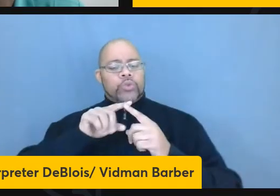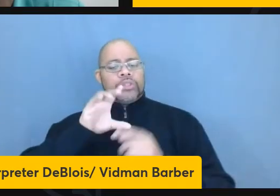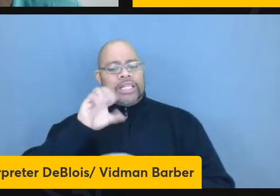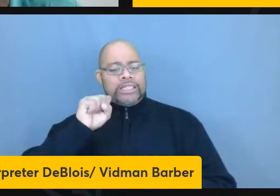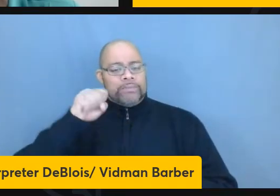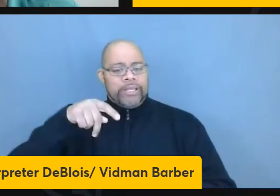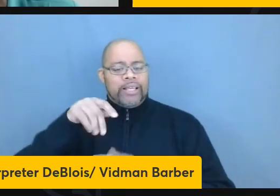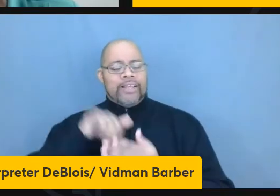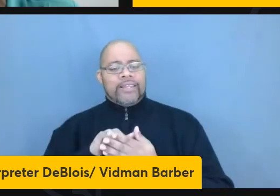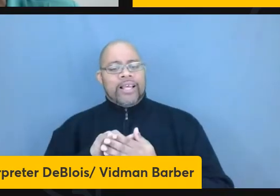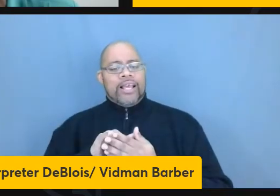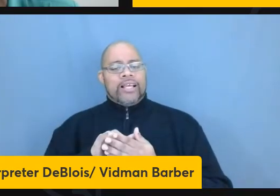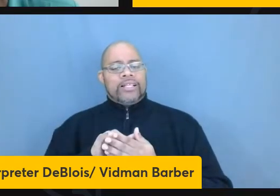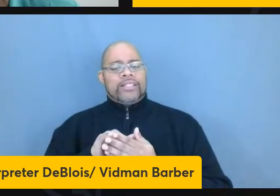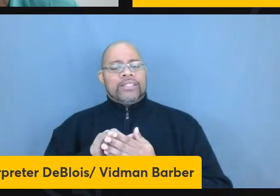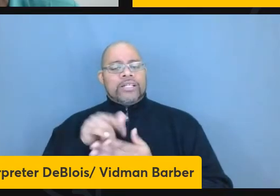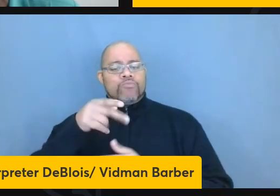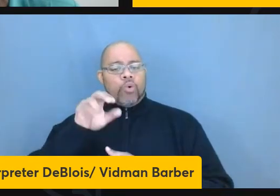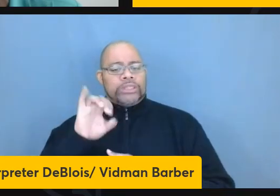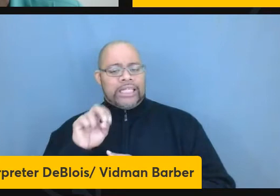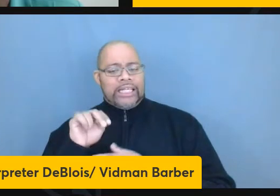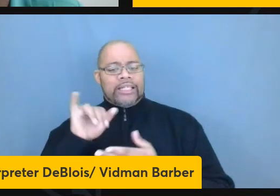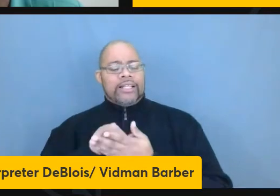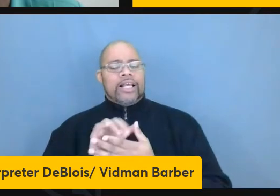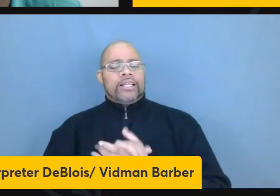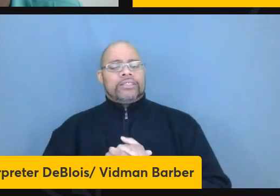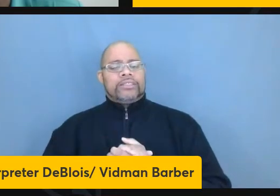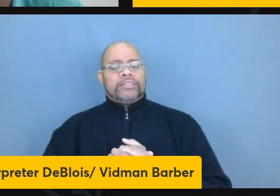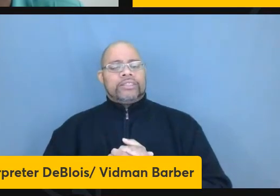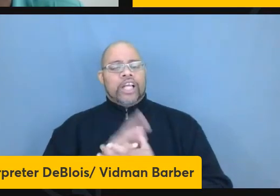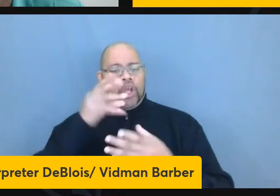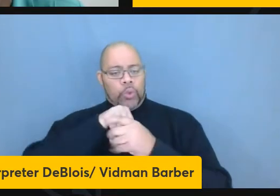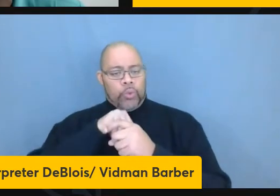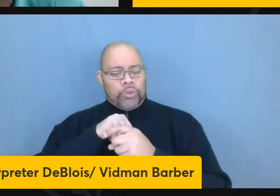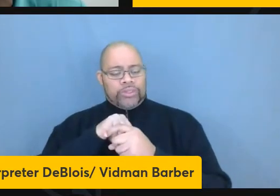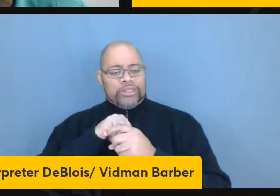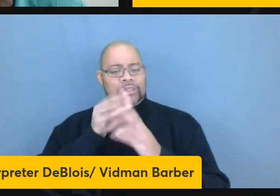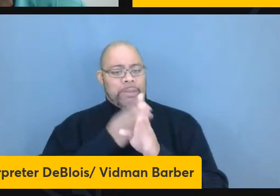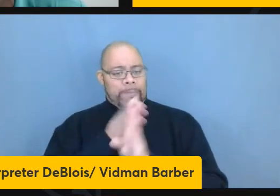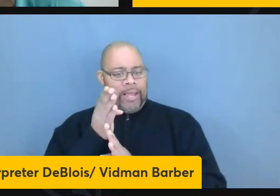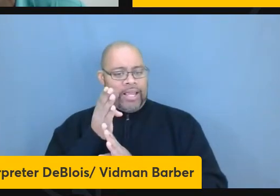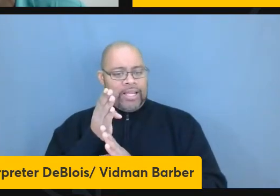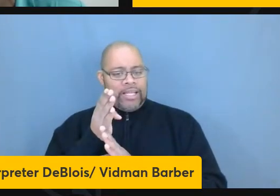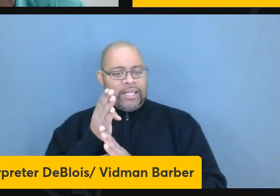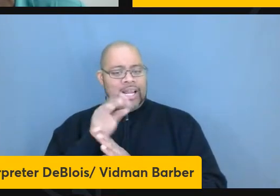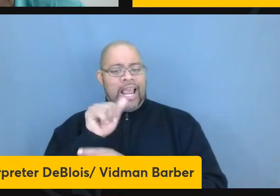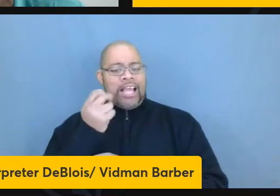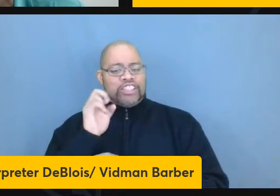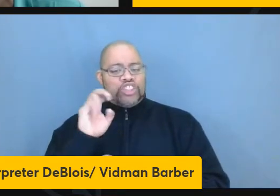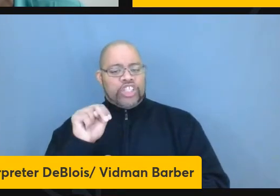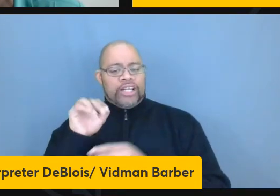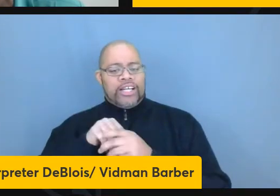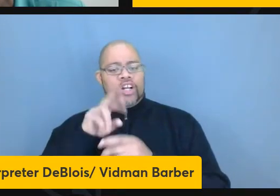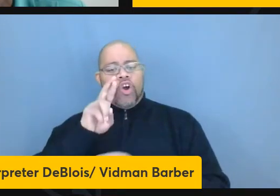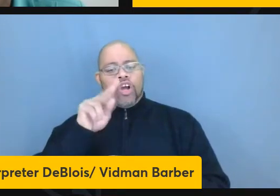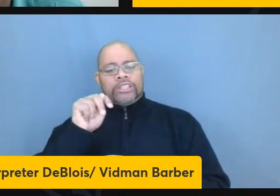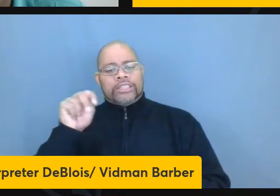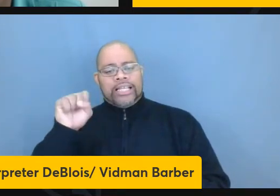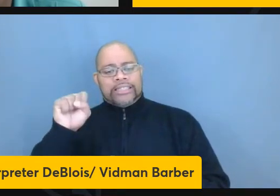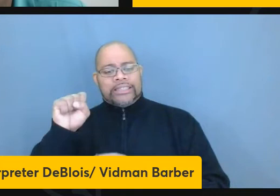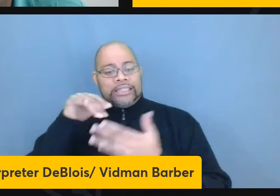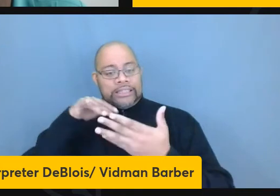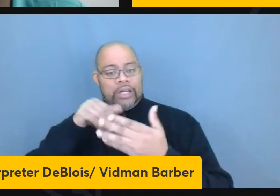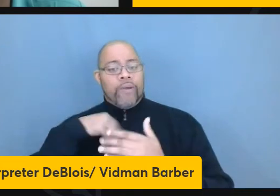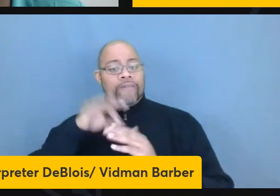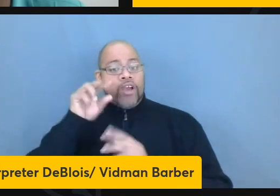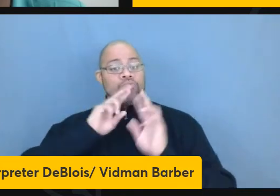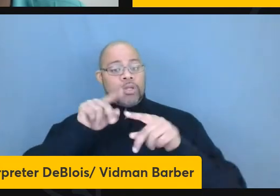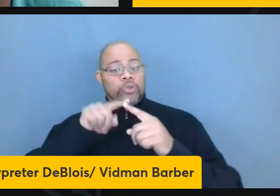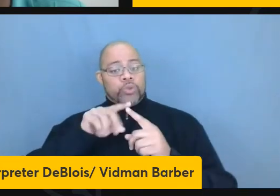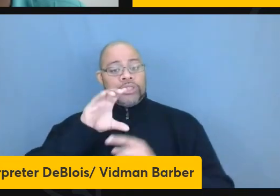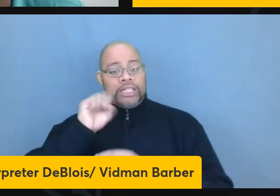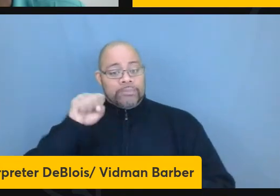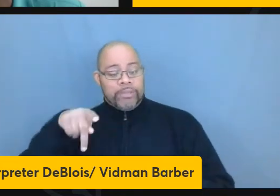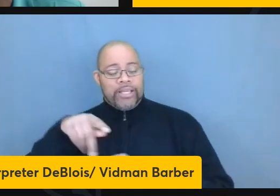circumsporozoite protein that is included, that is the main antigen in the RTSs study. We found responses to CSP were also